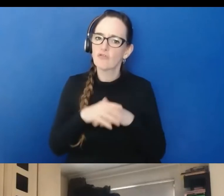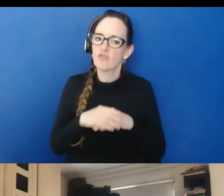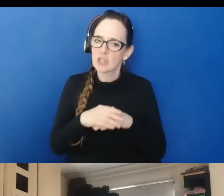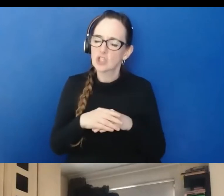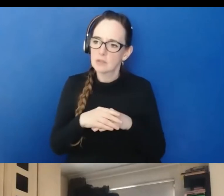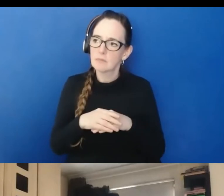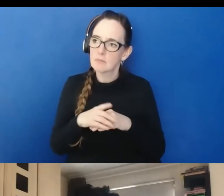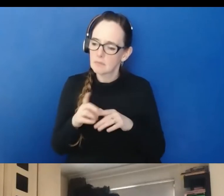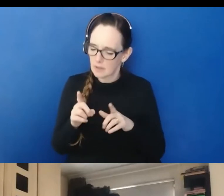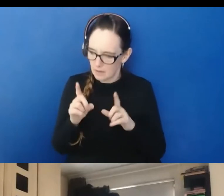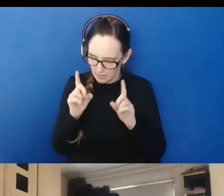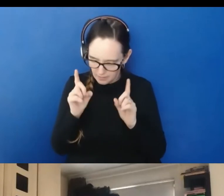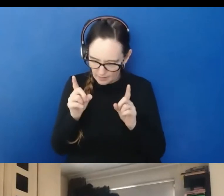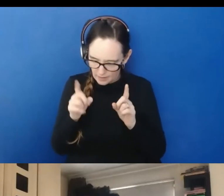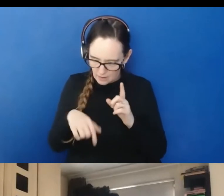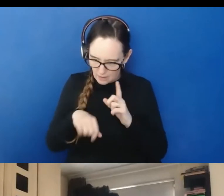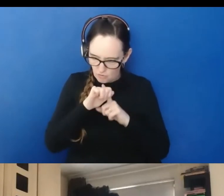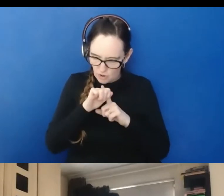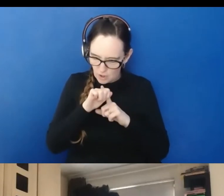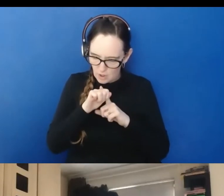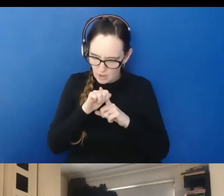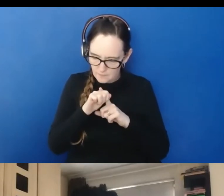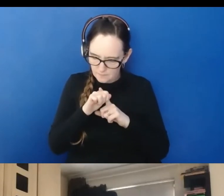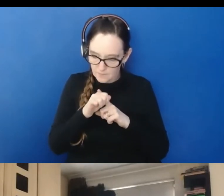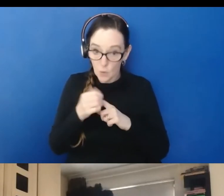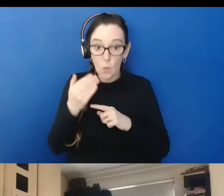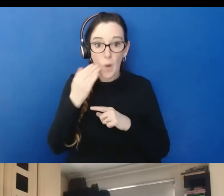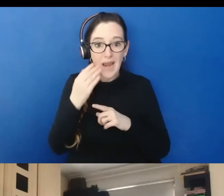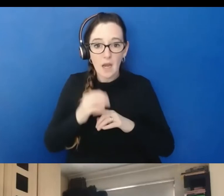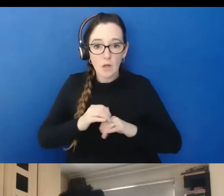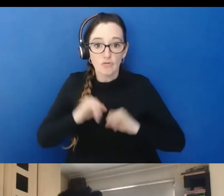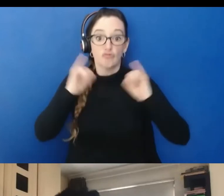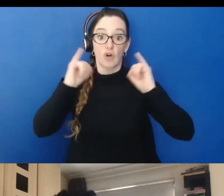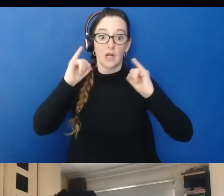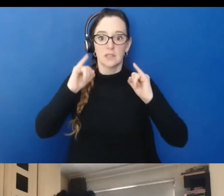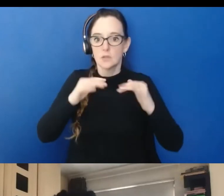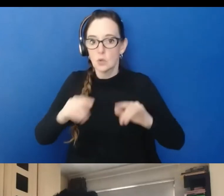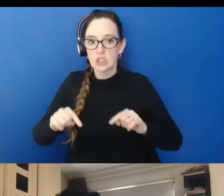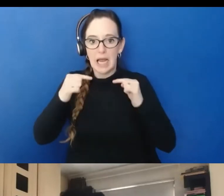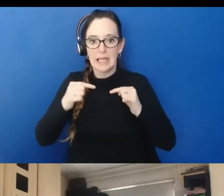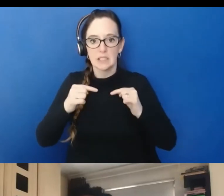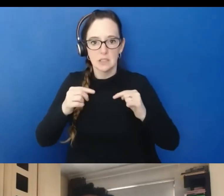idea about what kind of mode do we go to in a crisis or challenge or when a difficult decision needs making